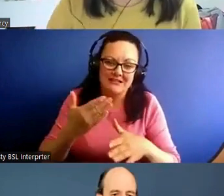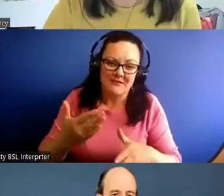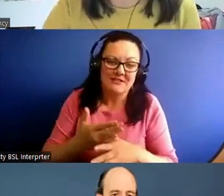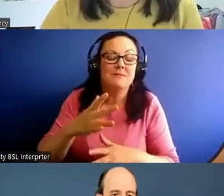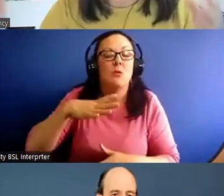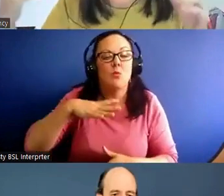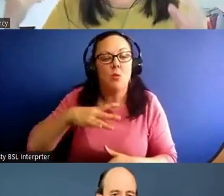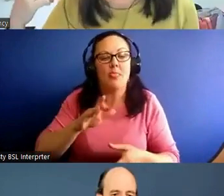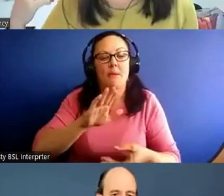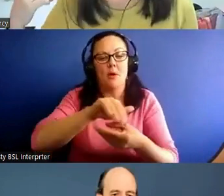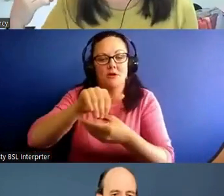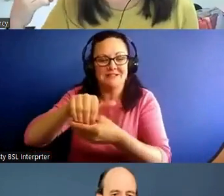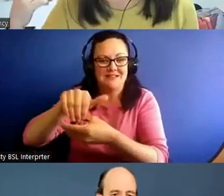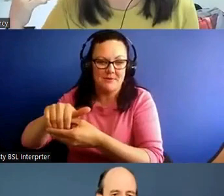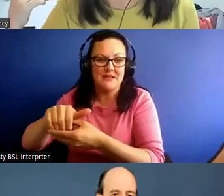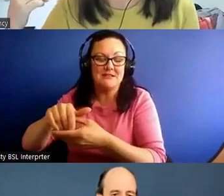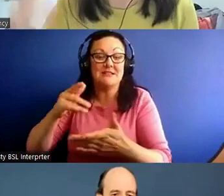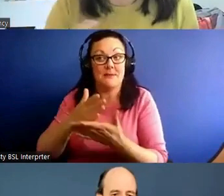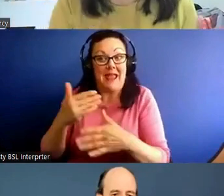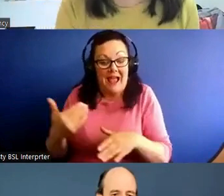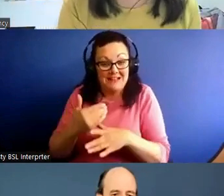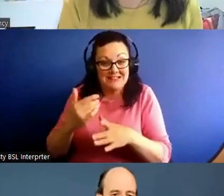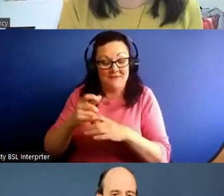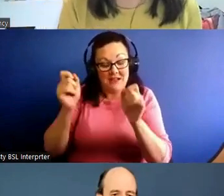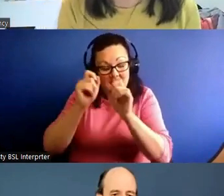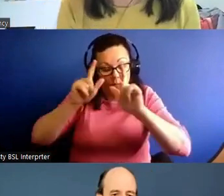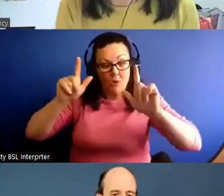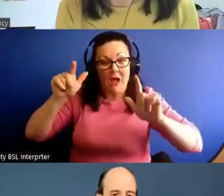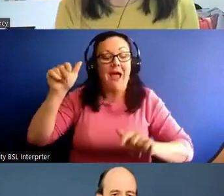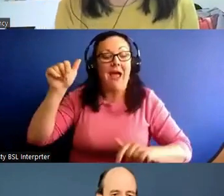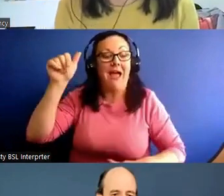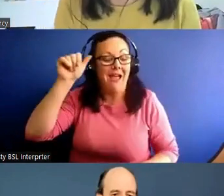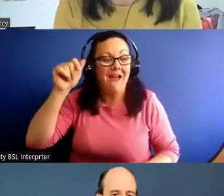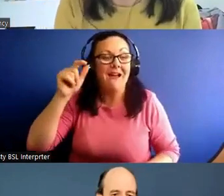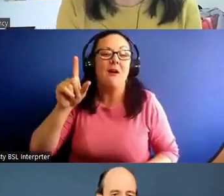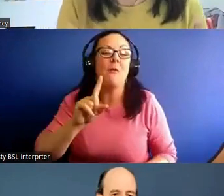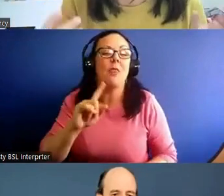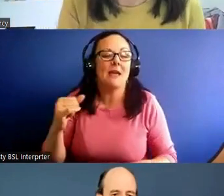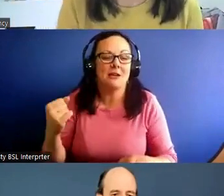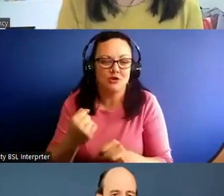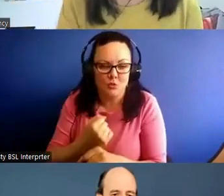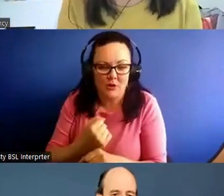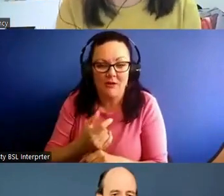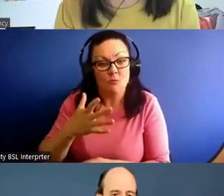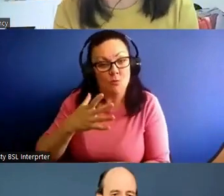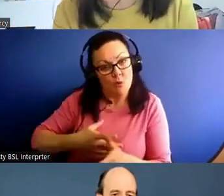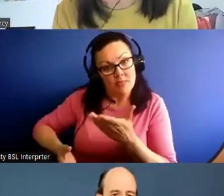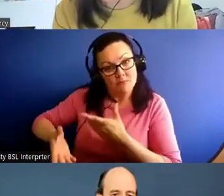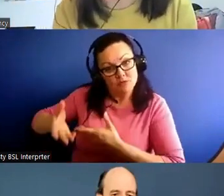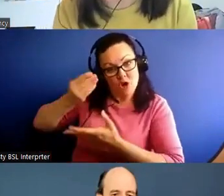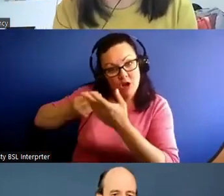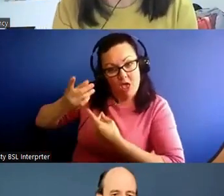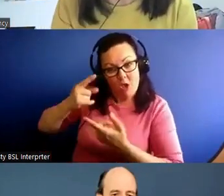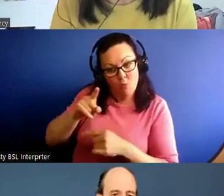be actively aware of what they are doing. We want them to learn from what they are doing and then